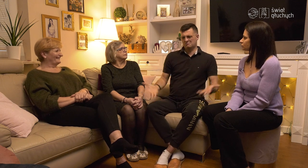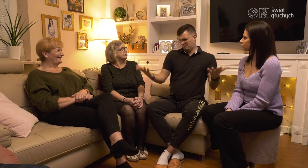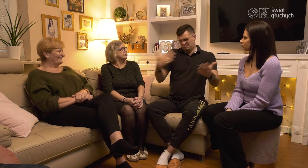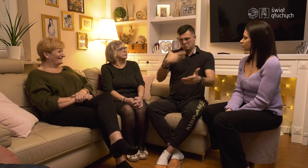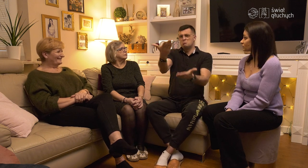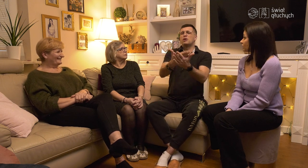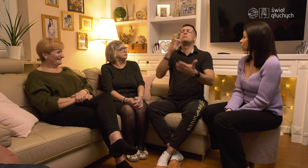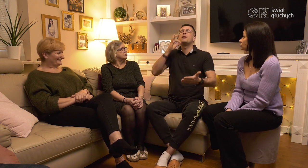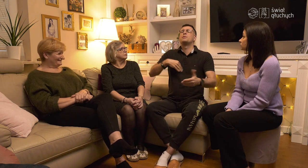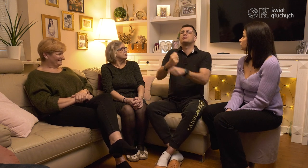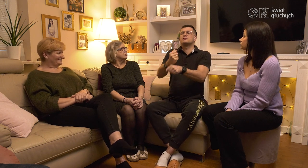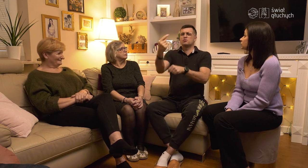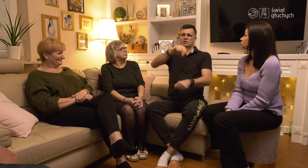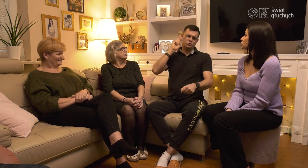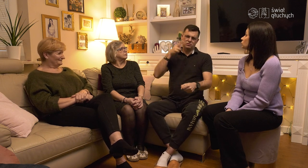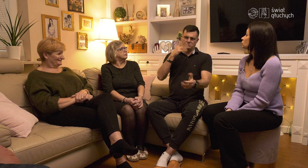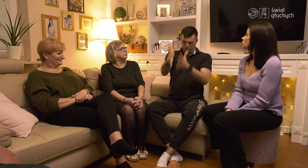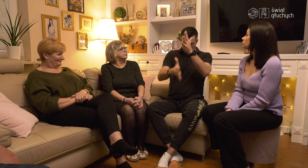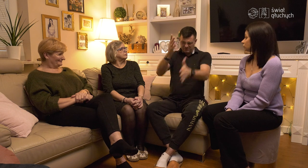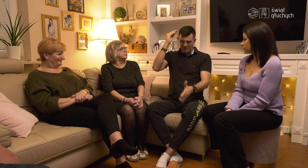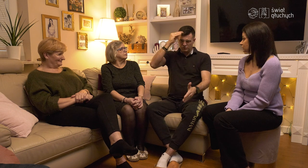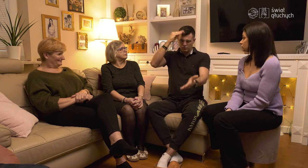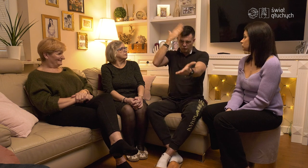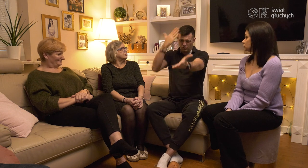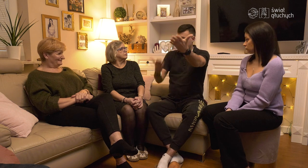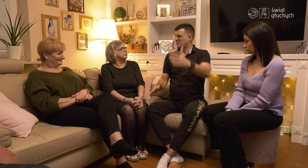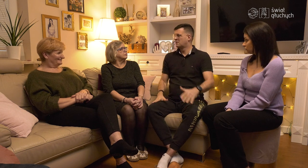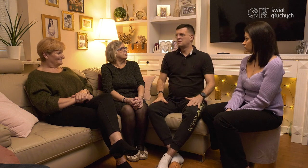I said: "You work in a school for the deaf, you should learn to sign!"